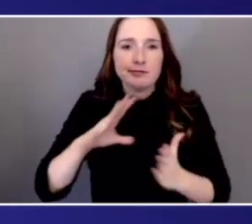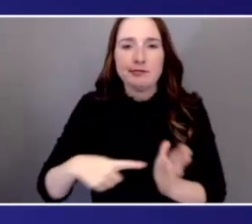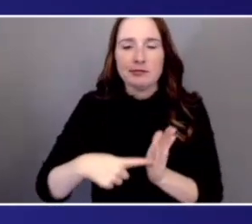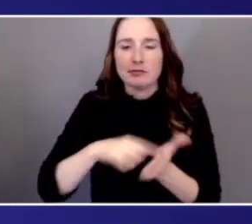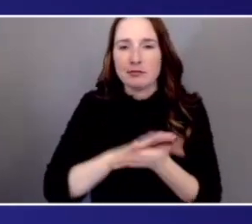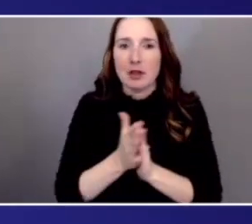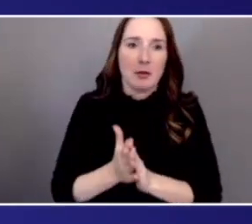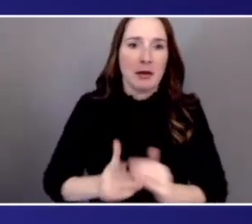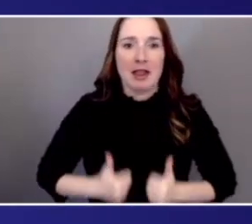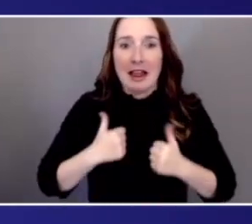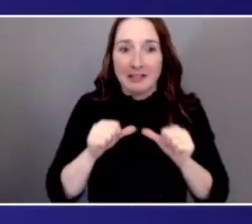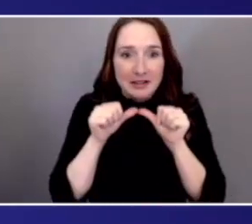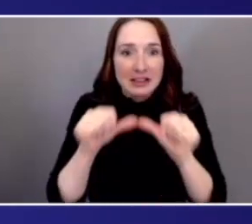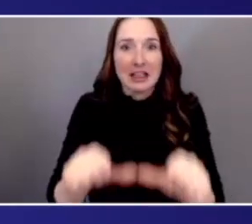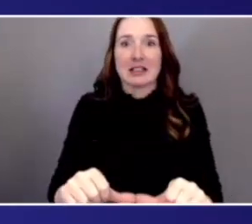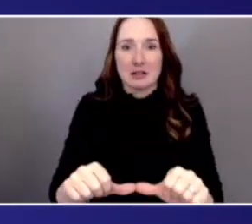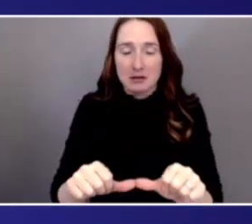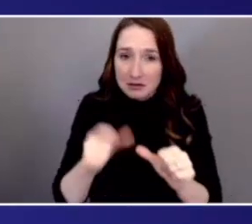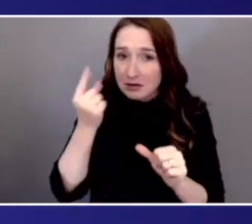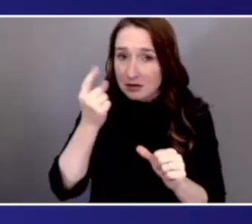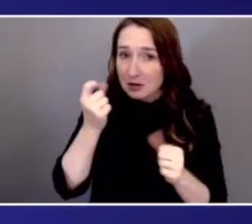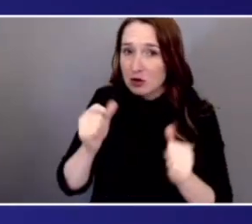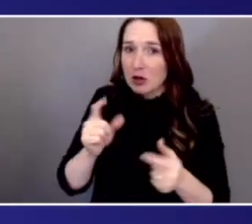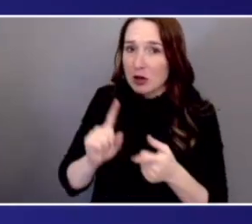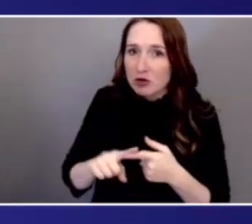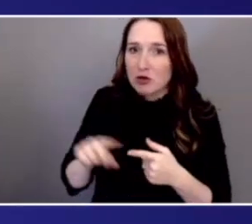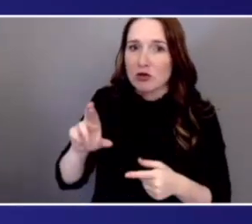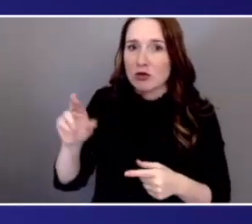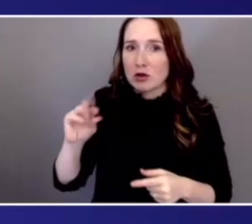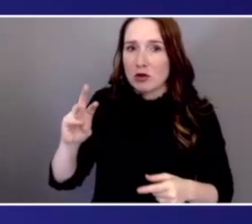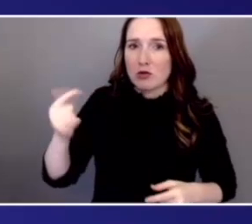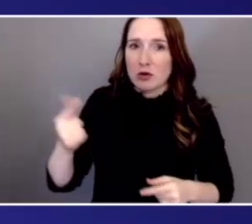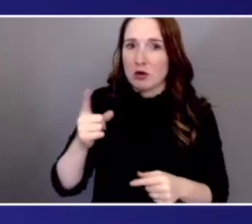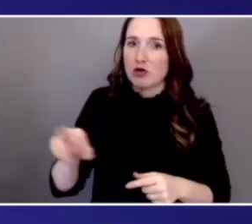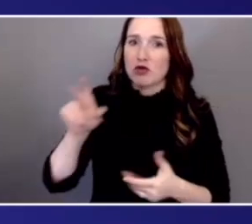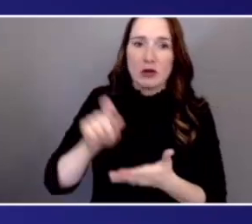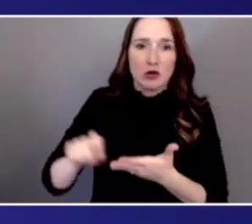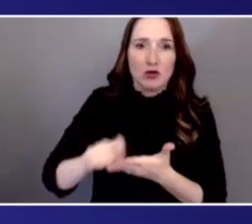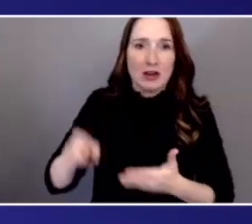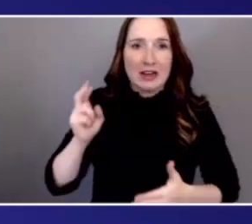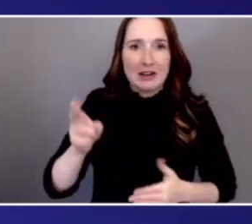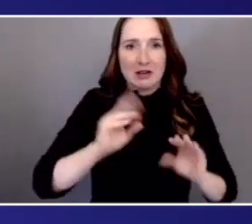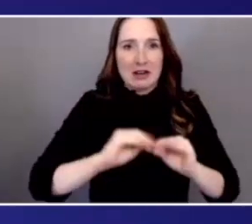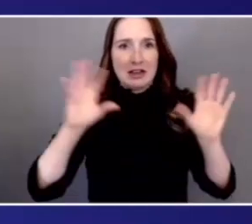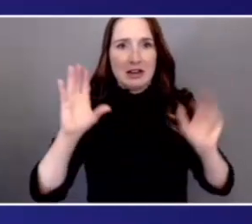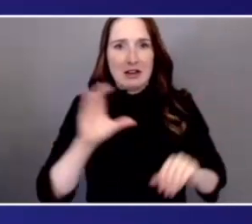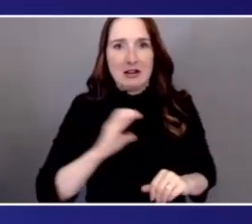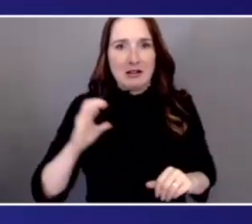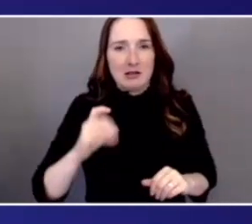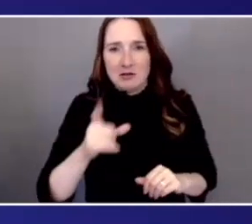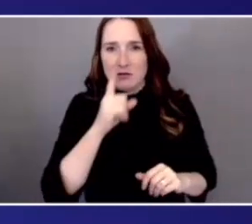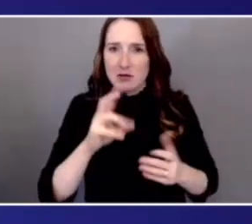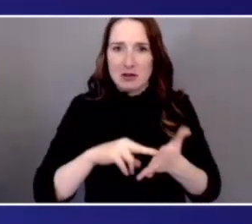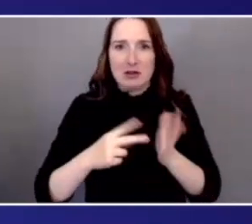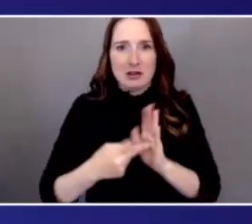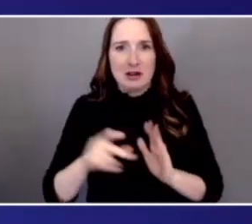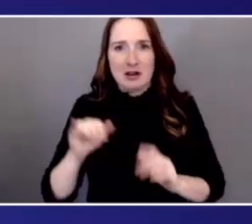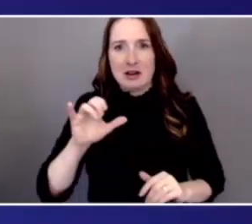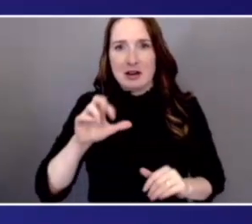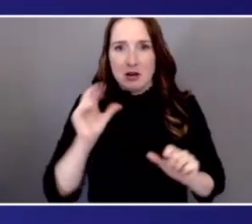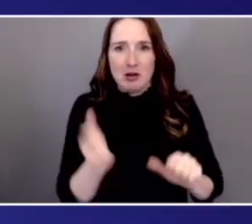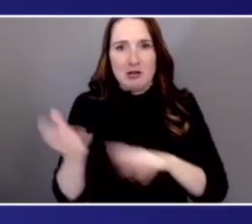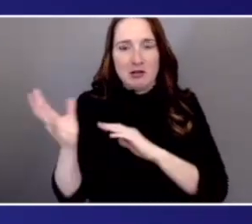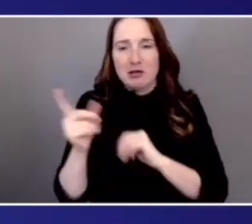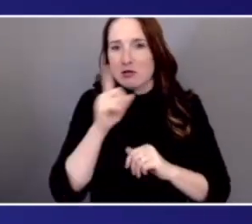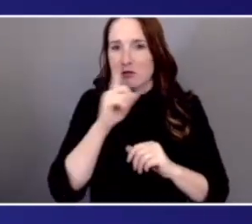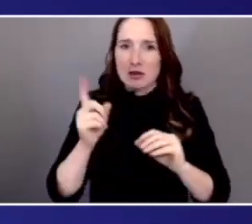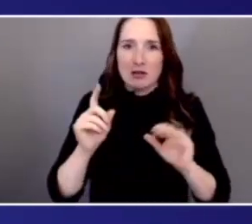Despite attempts by right wing groups to rewrite history, it is clear that Congress intended ICR to include cancellation after no more than 25 years.